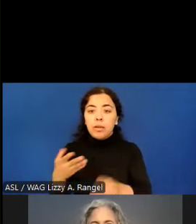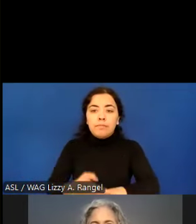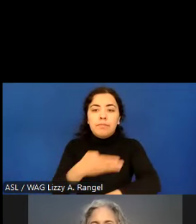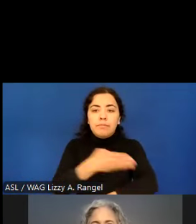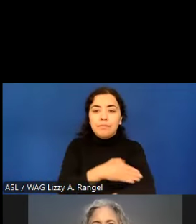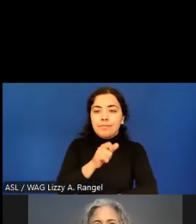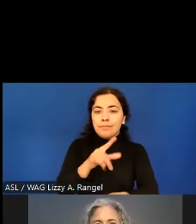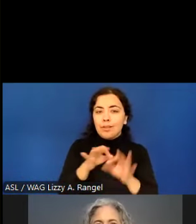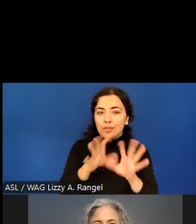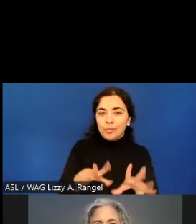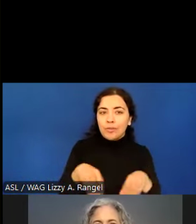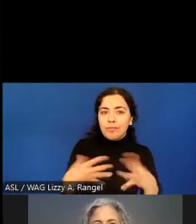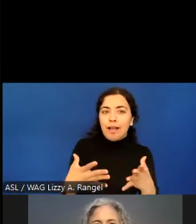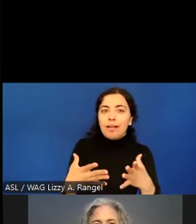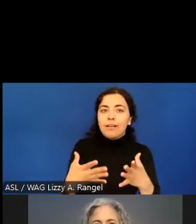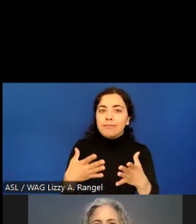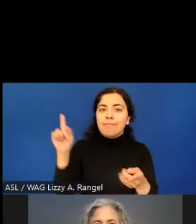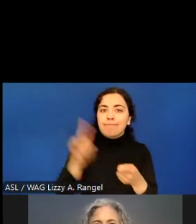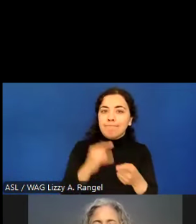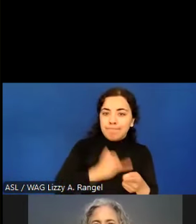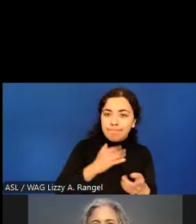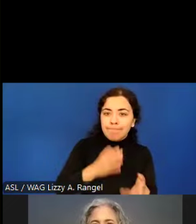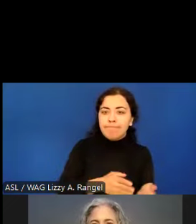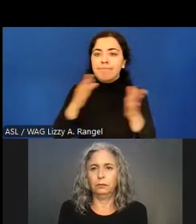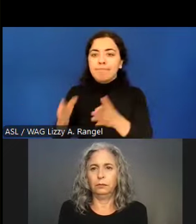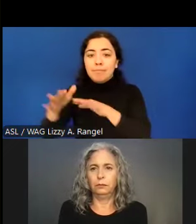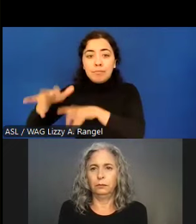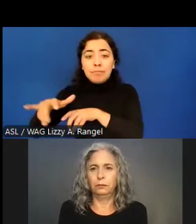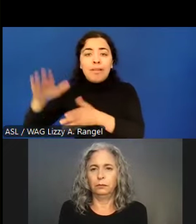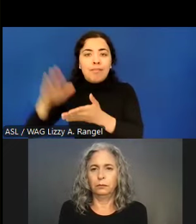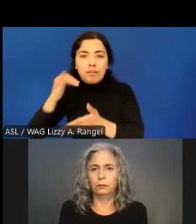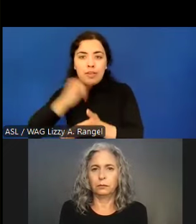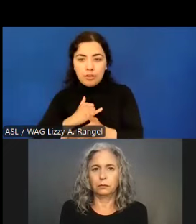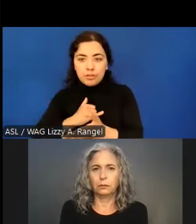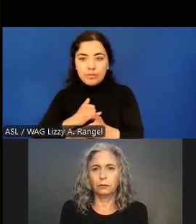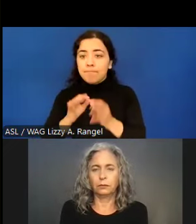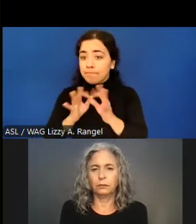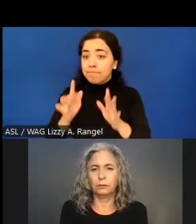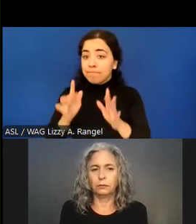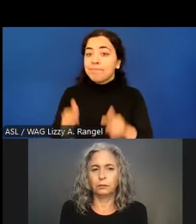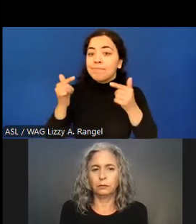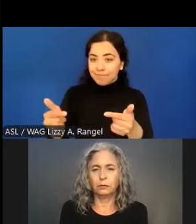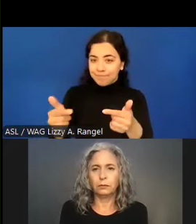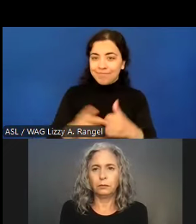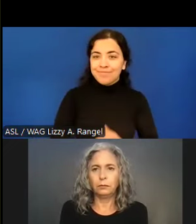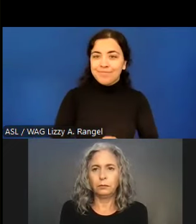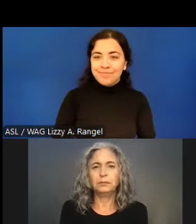live captions. Additionally it may be helpful for your audience who is listening to you as well.